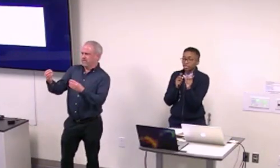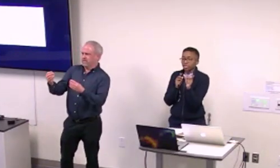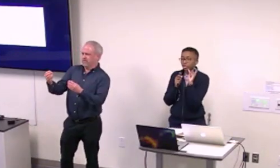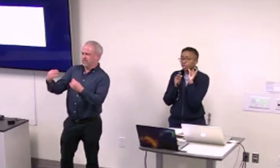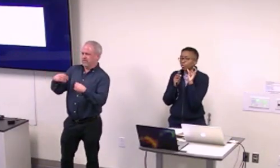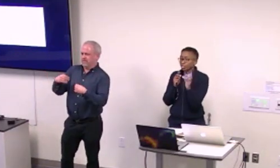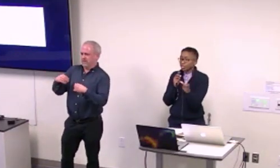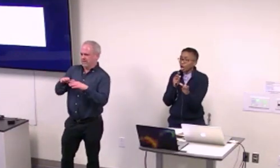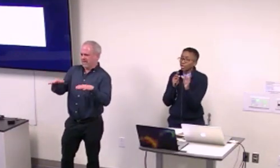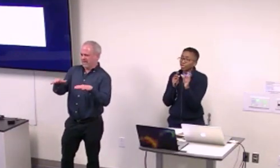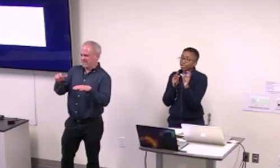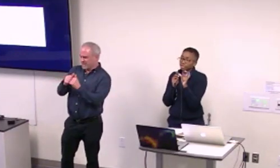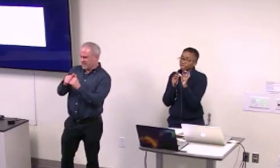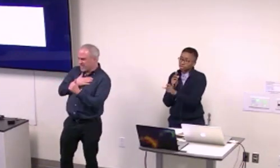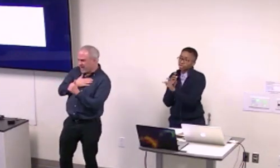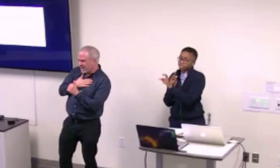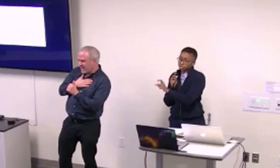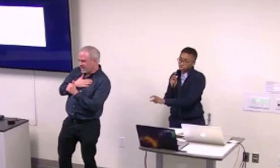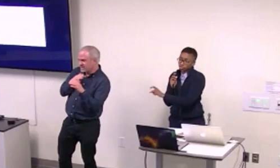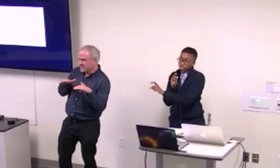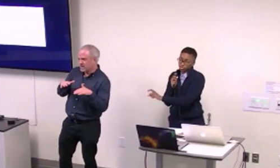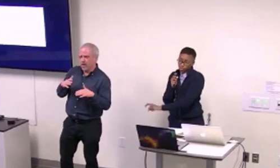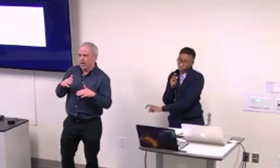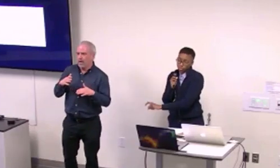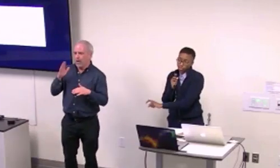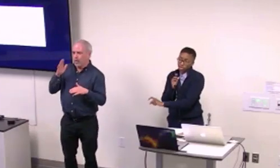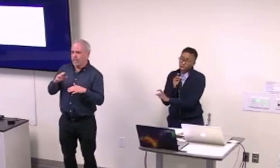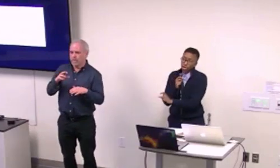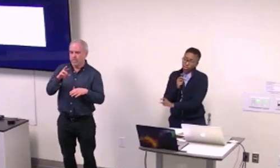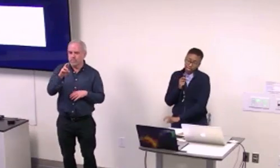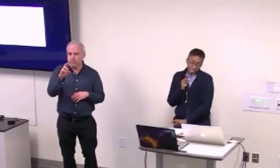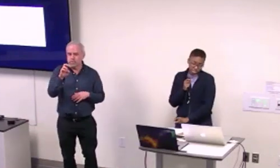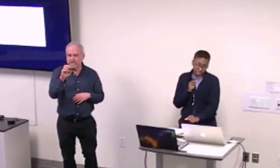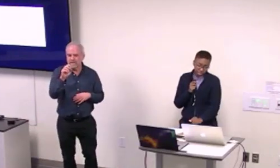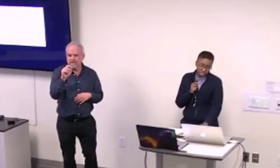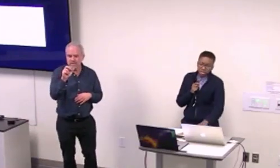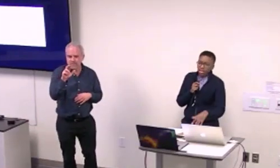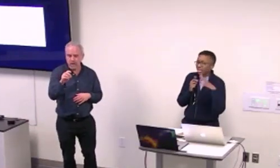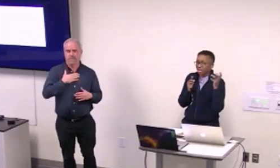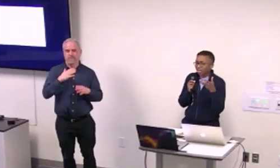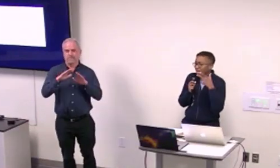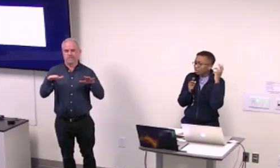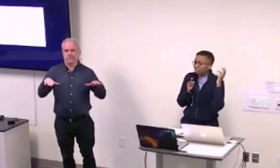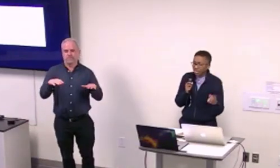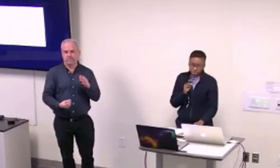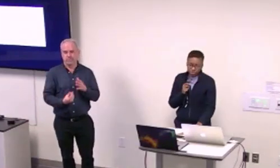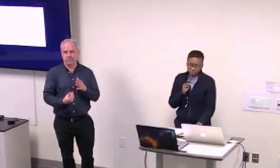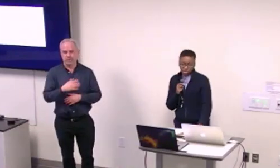retard their children's growth and intellect. And, and other language around that.